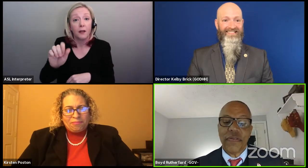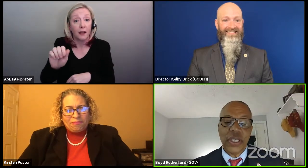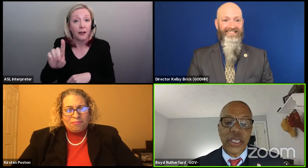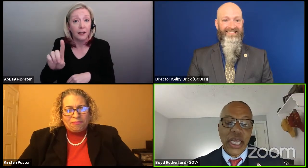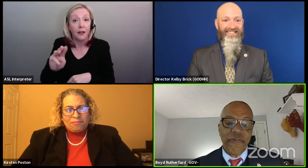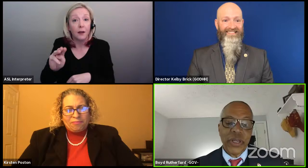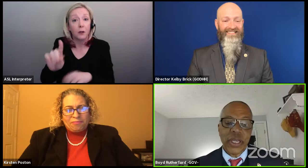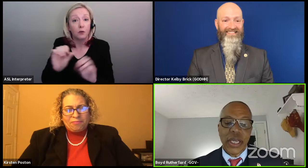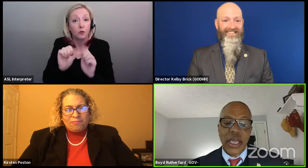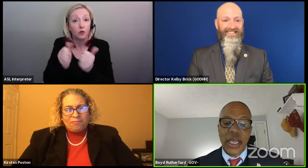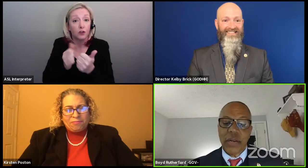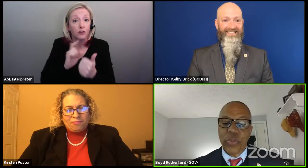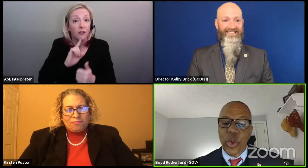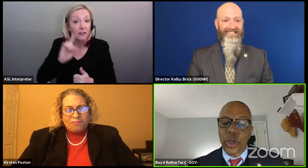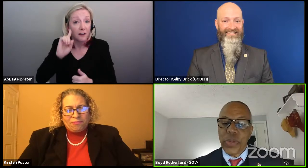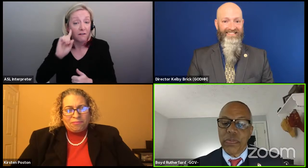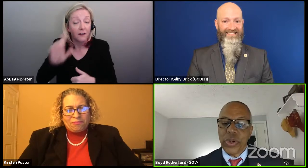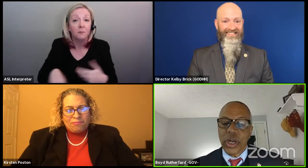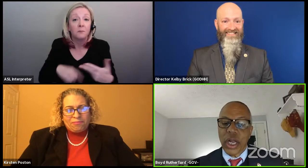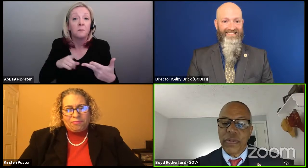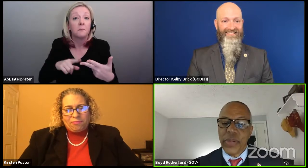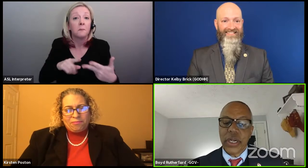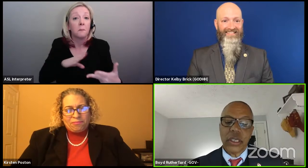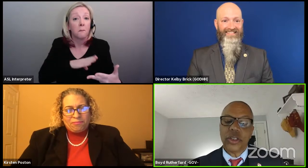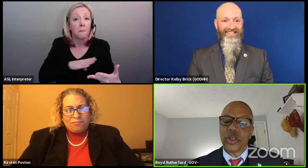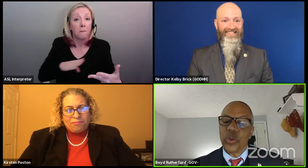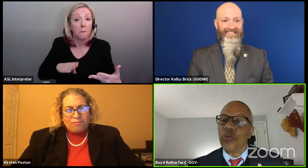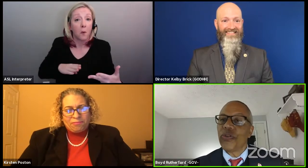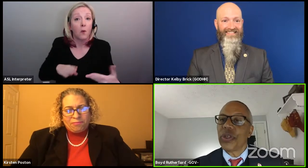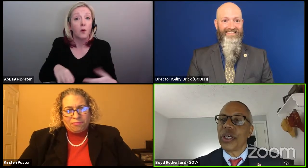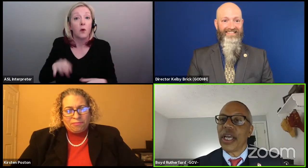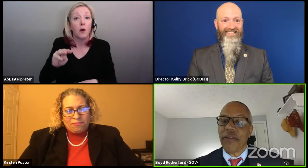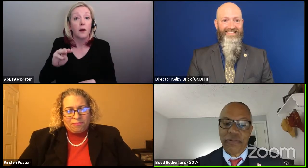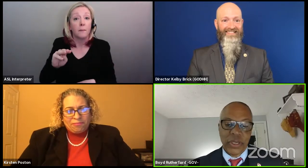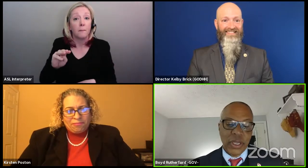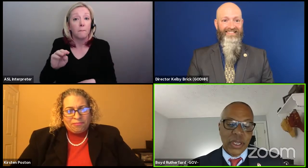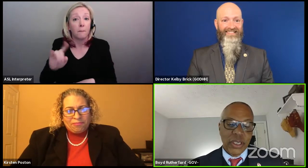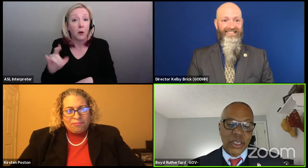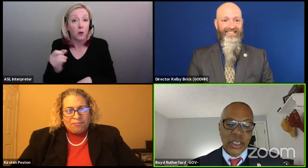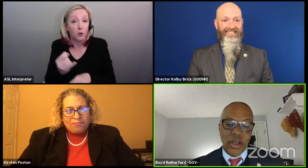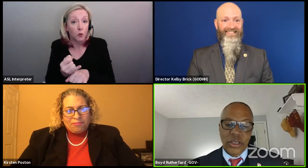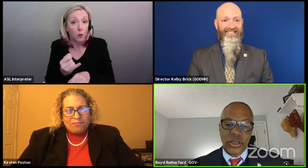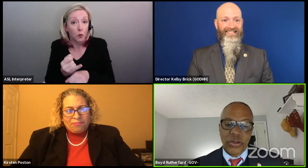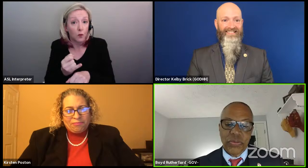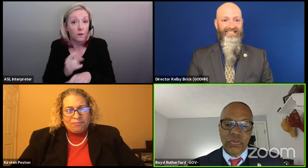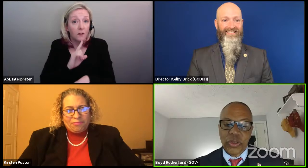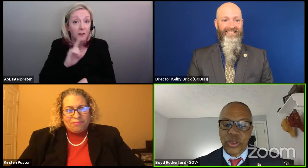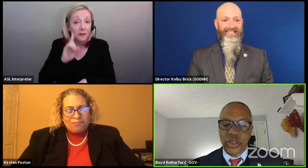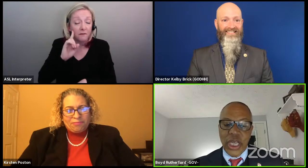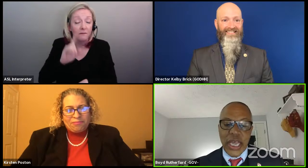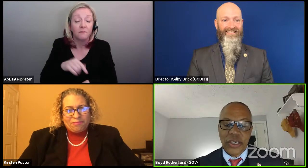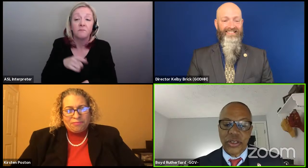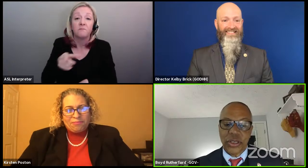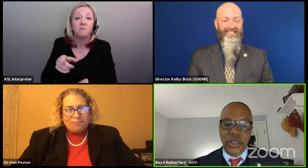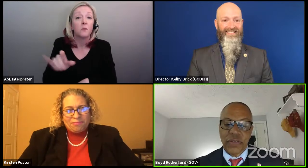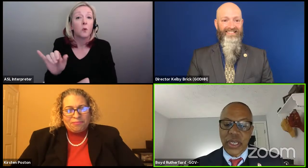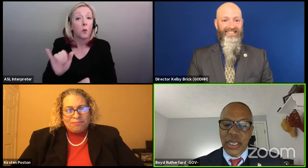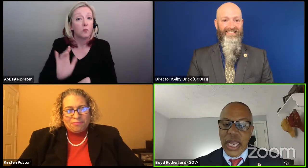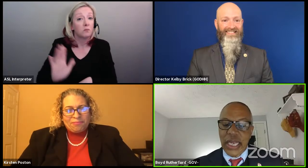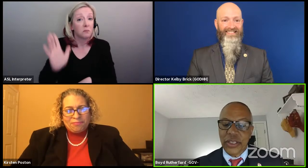of the Deaf, and a board member of the Maryland School for the Deaf. She also has served as